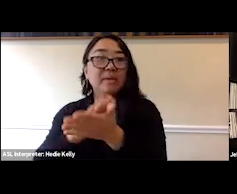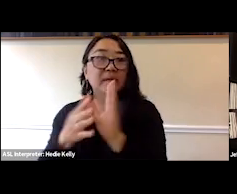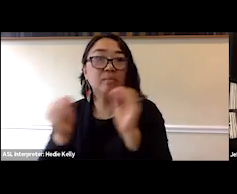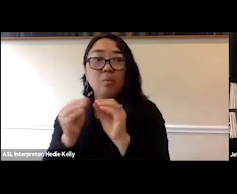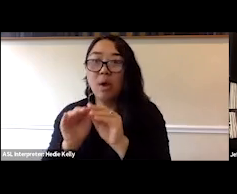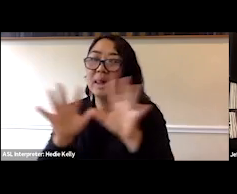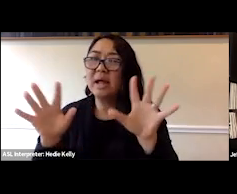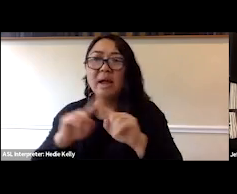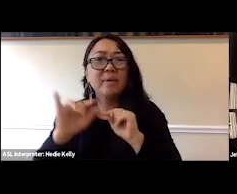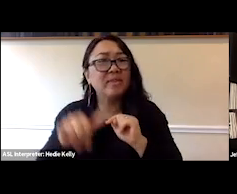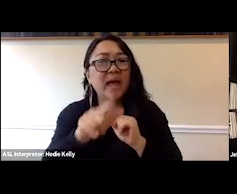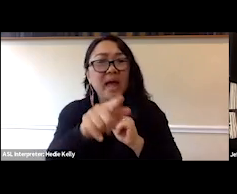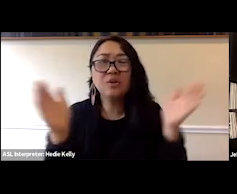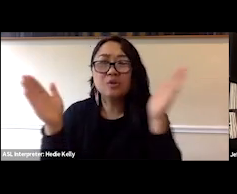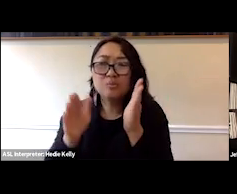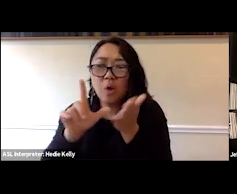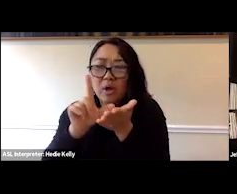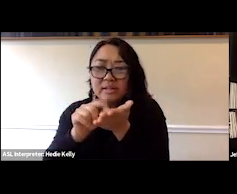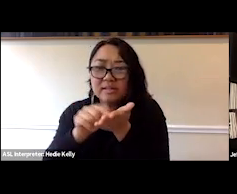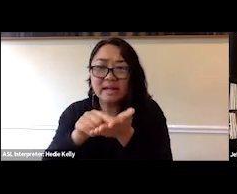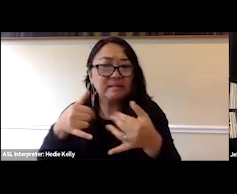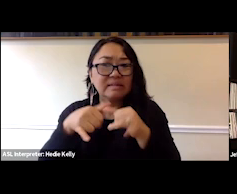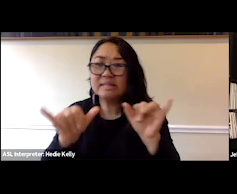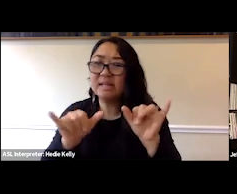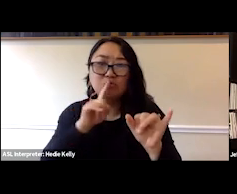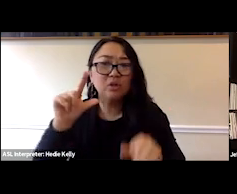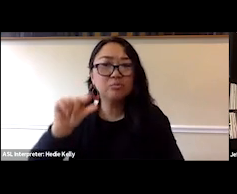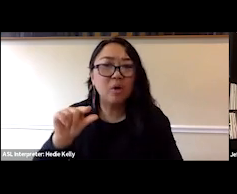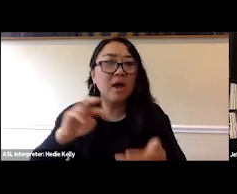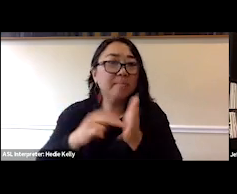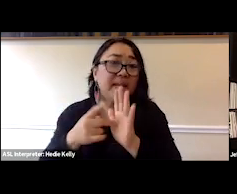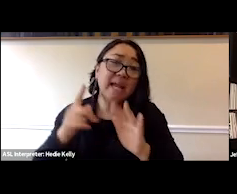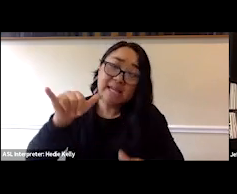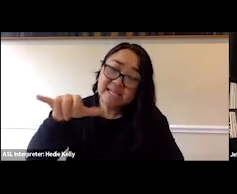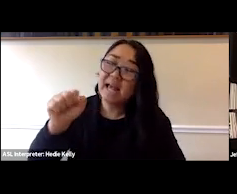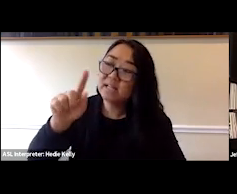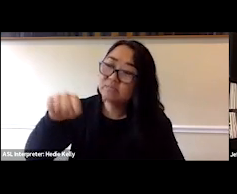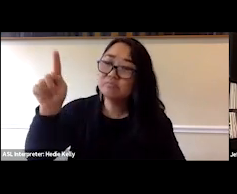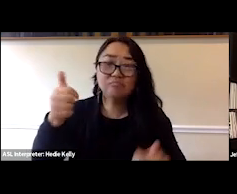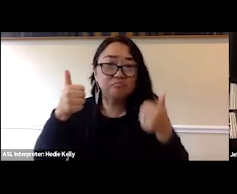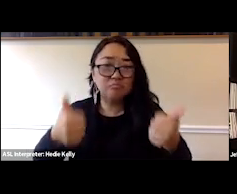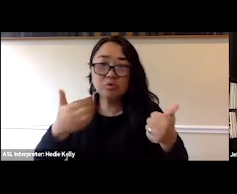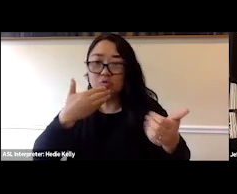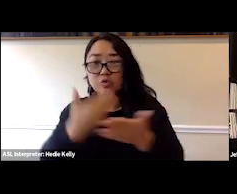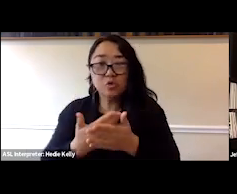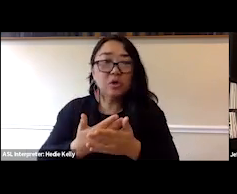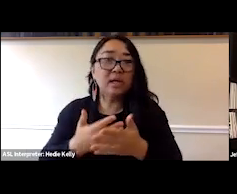small for me to read, so it does check off that box. As far as being more legible and meeting contrast requirements,